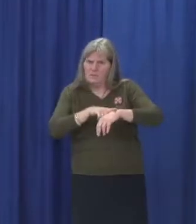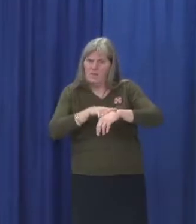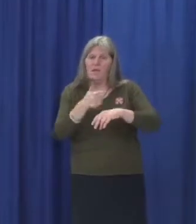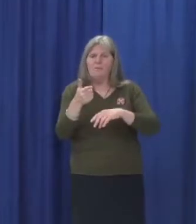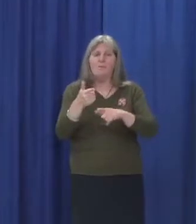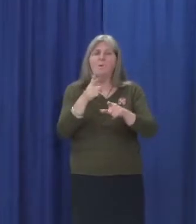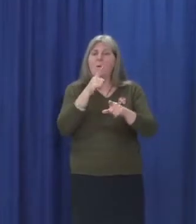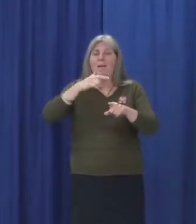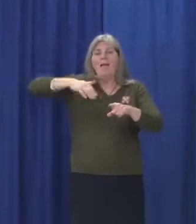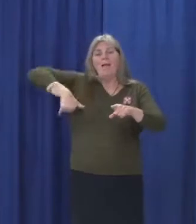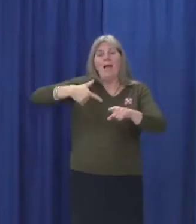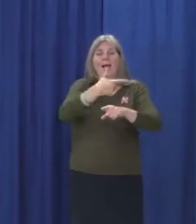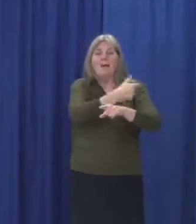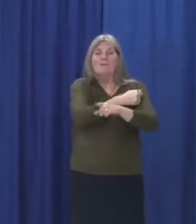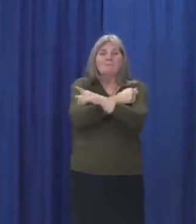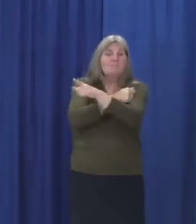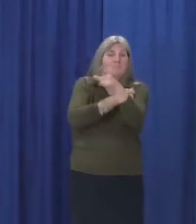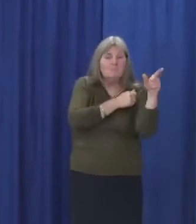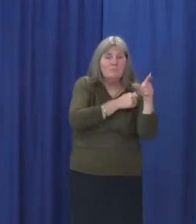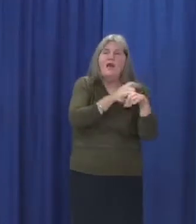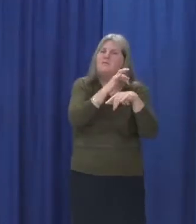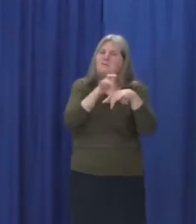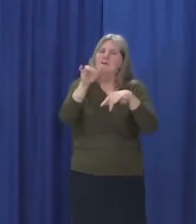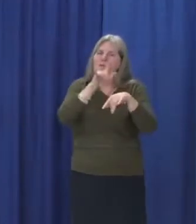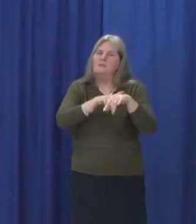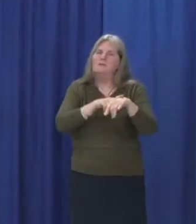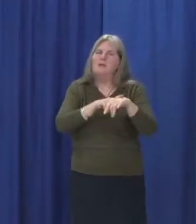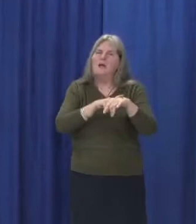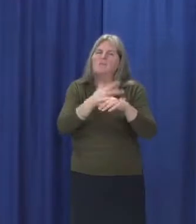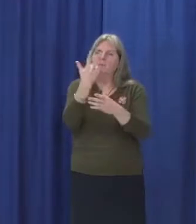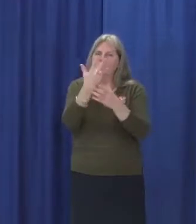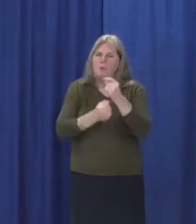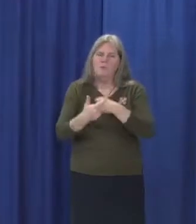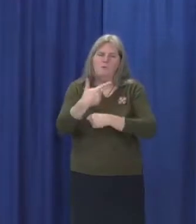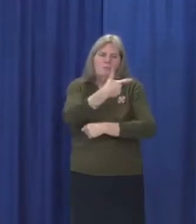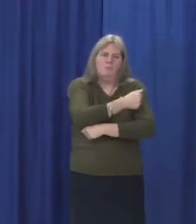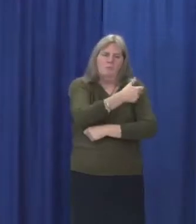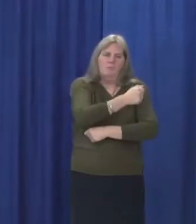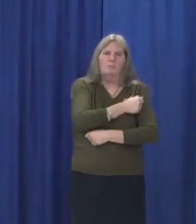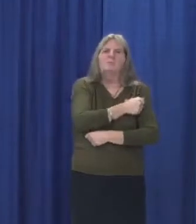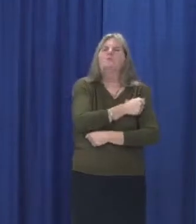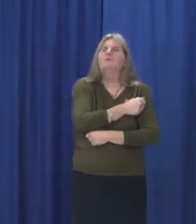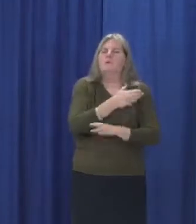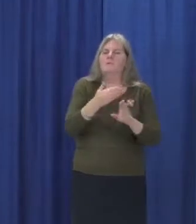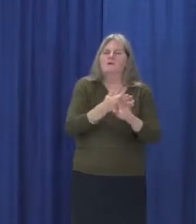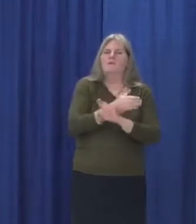that have not yet been immunized will have enough time to receive both dosis before the